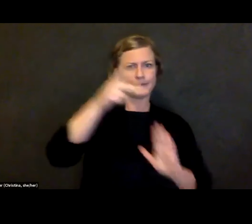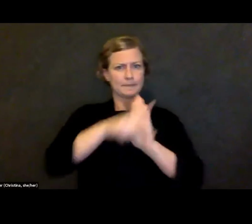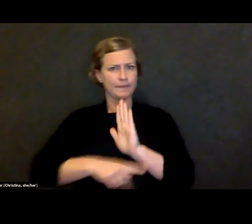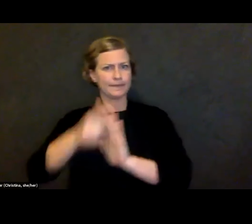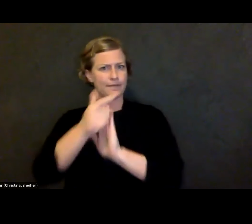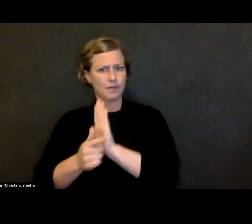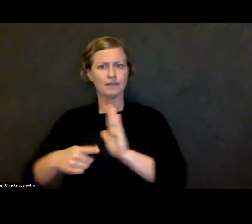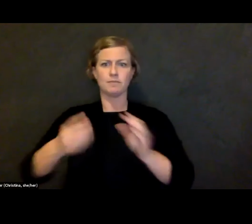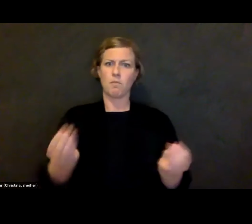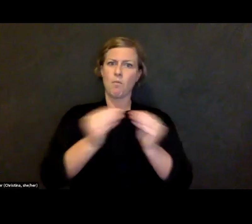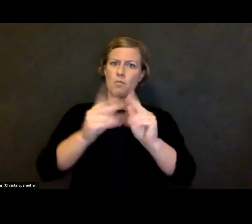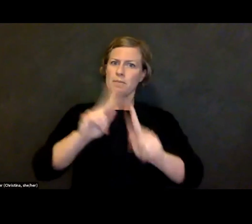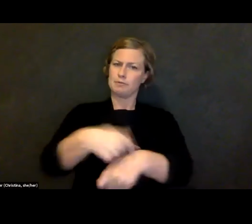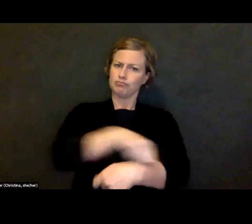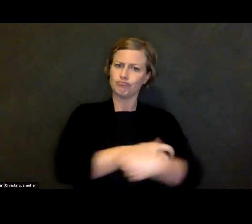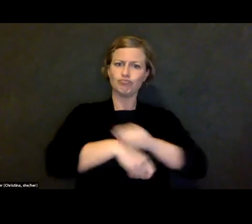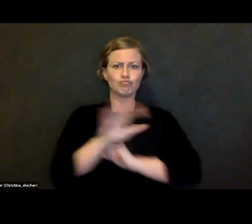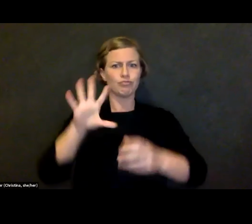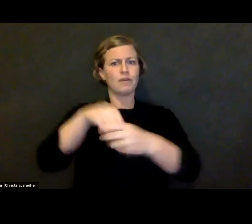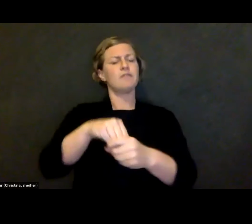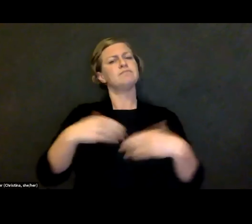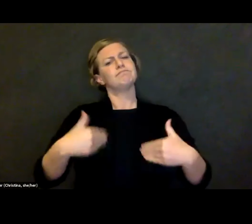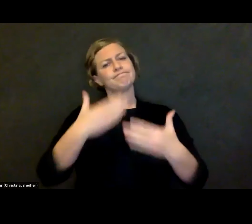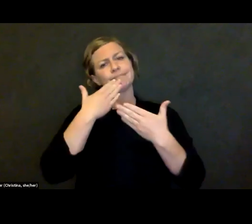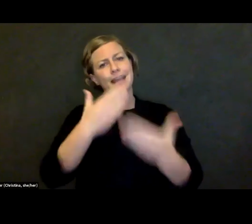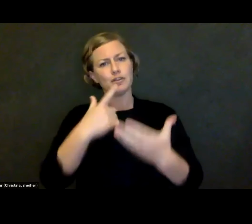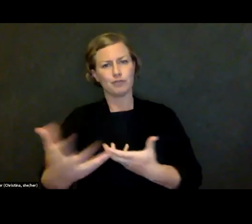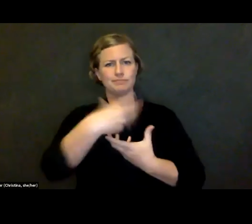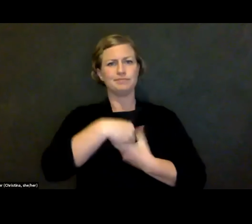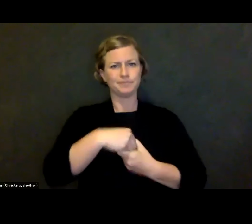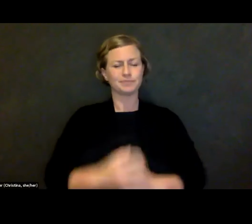the silver linings is a wave of civil